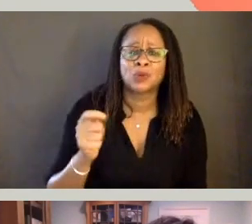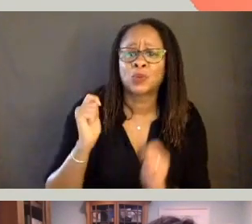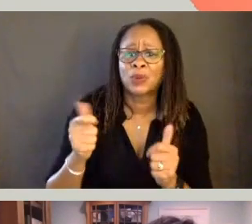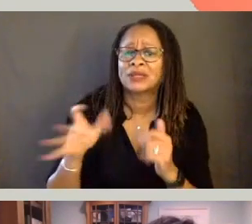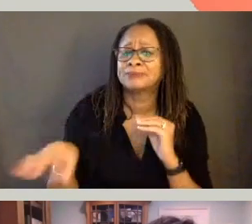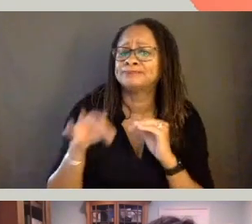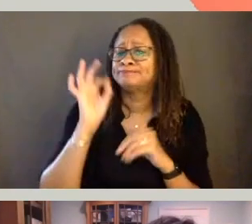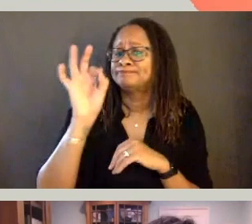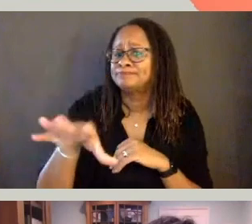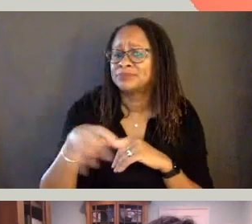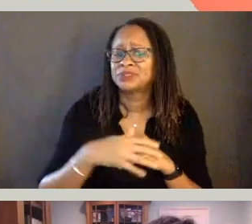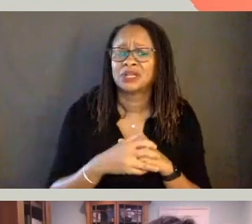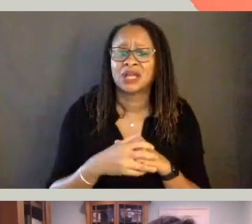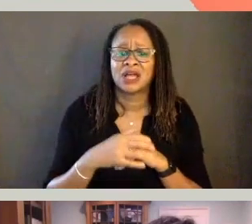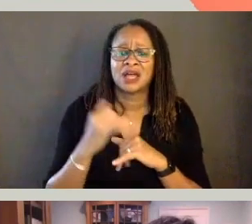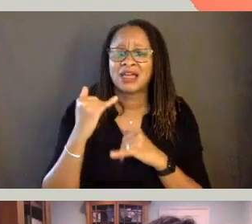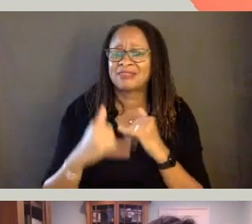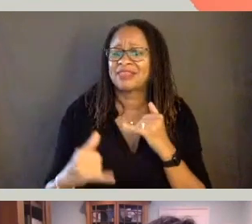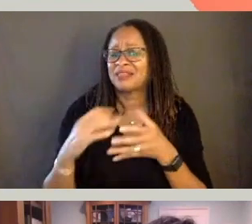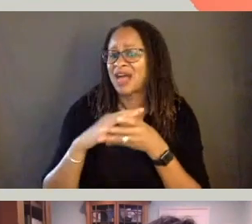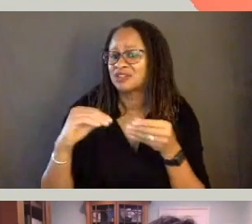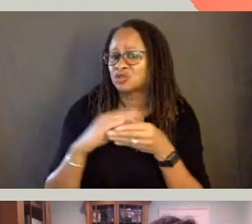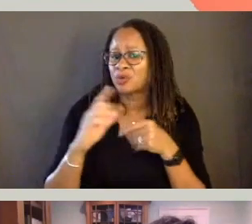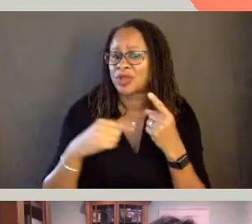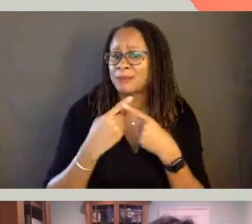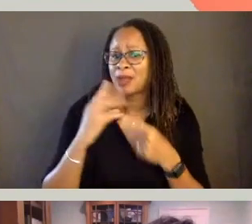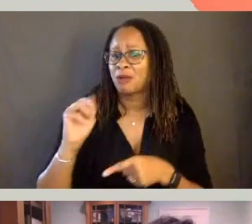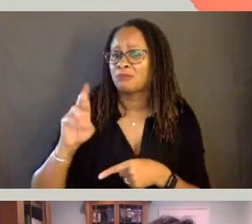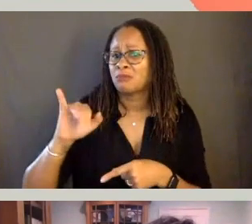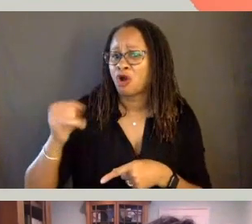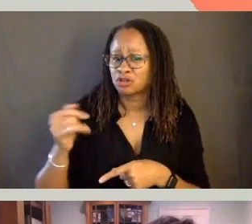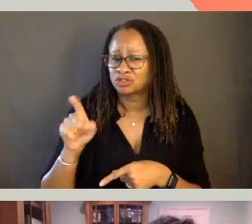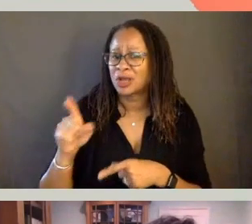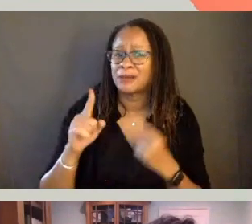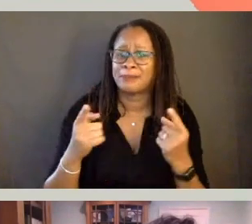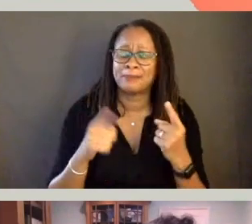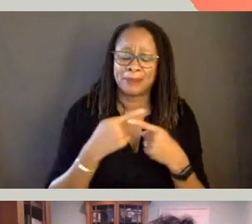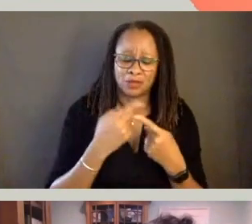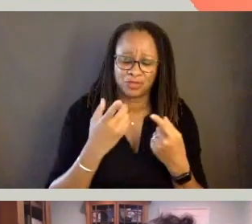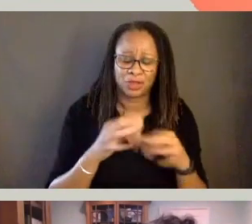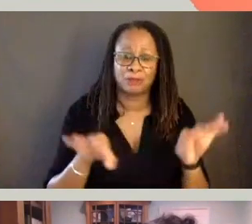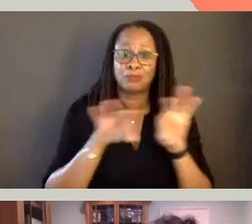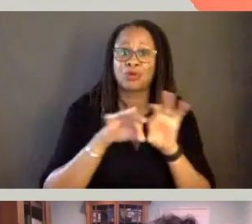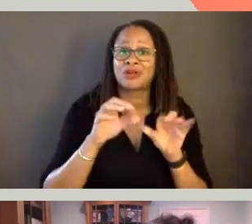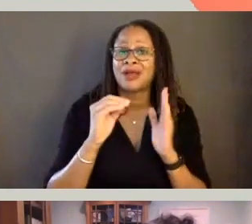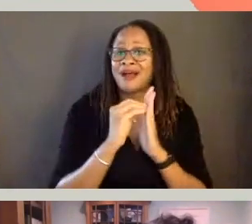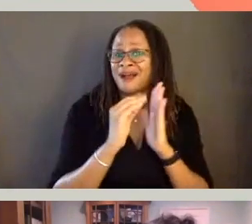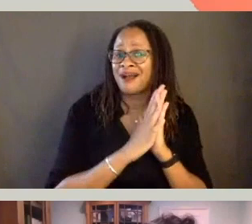That last point you made Marj, just about the importance of archive in capturing historical movements.